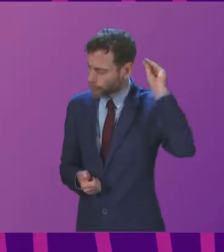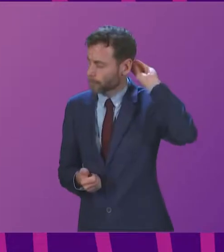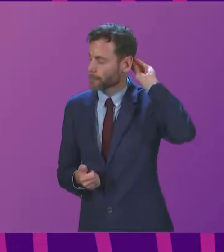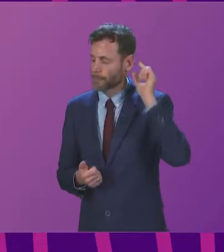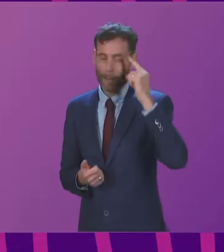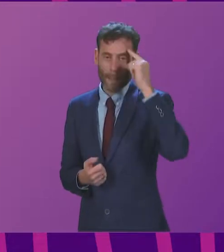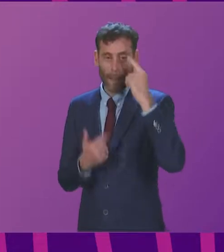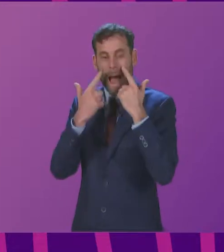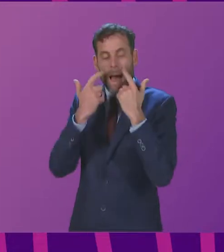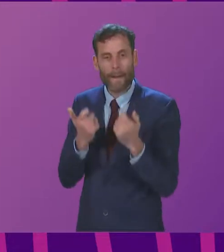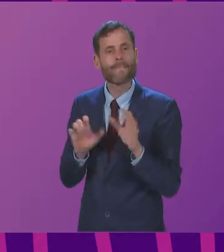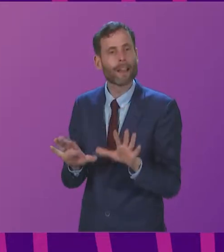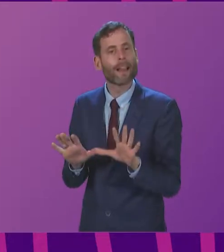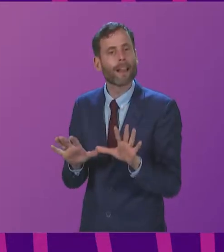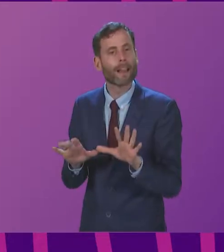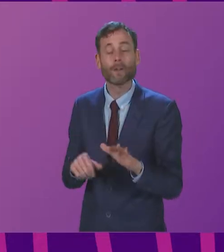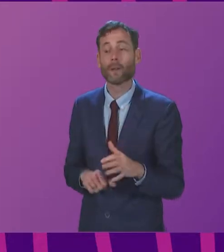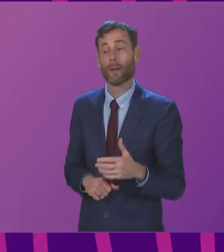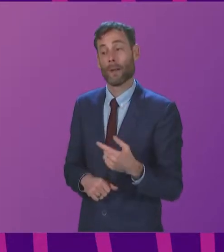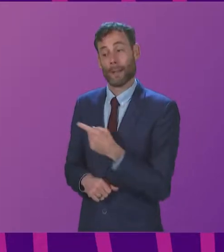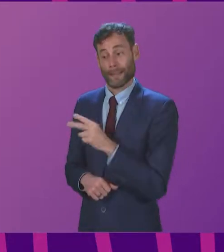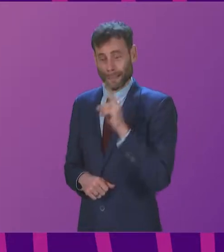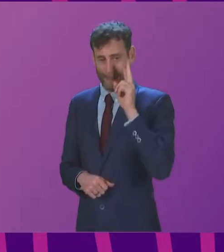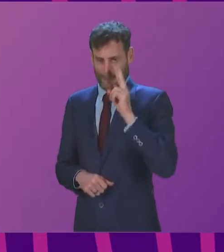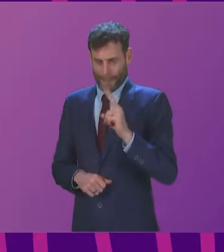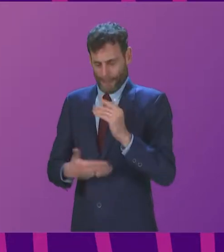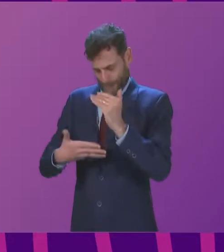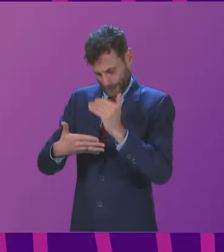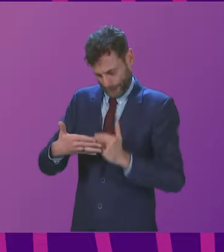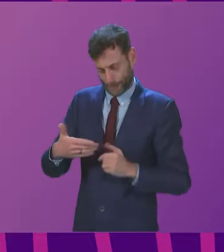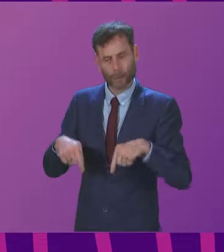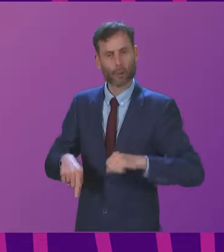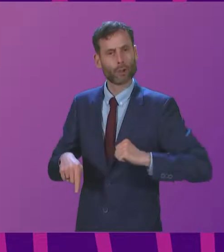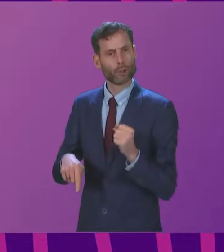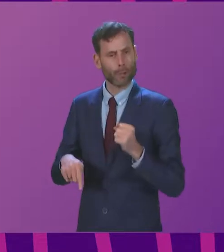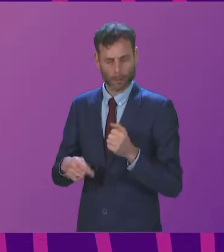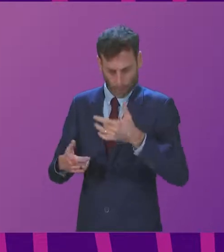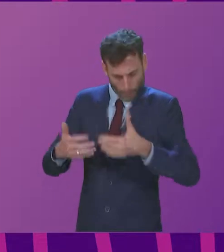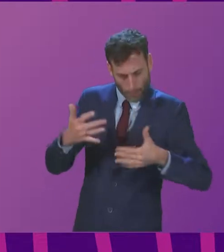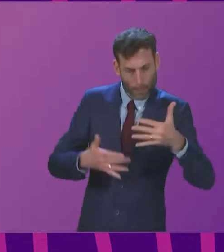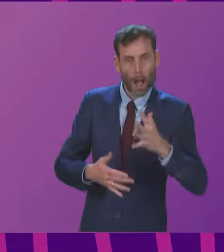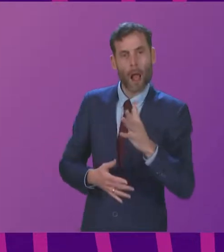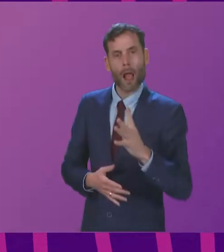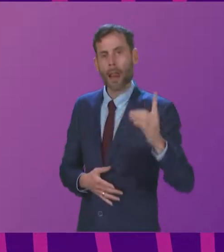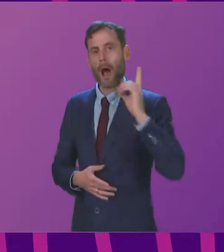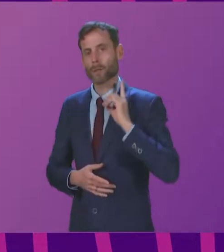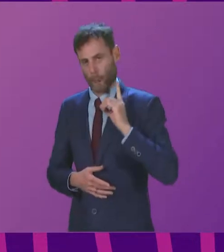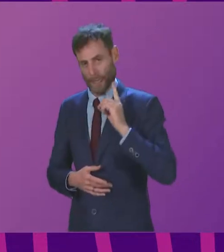Let me give some more detail on the recent trends here. Last week, I noted that cases had increased